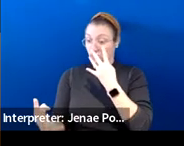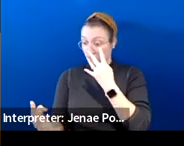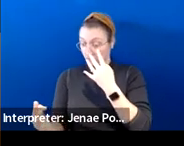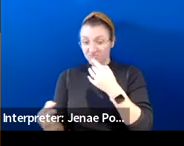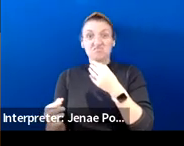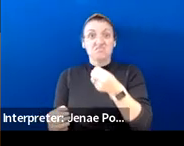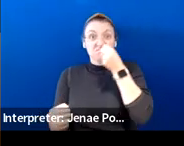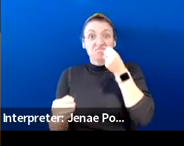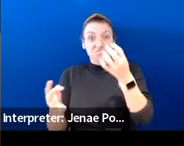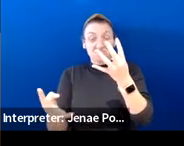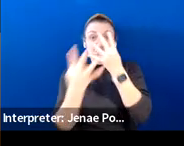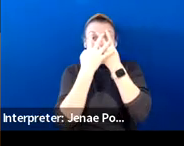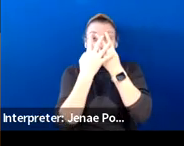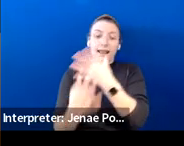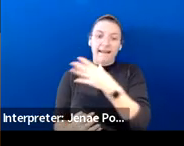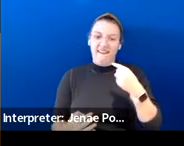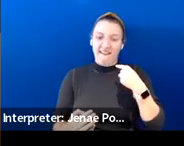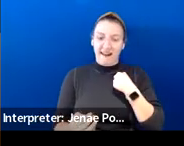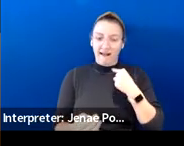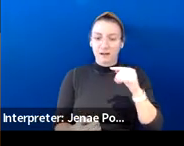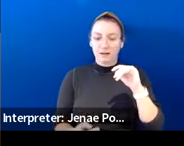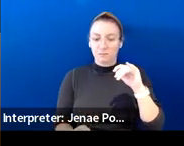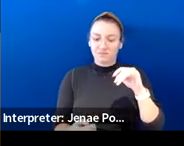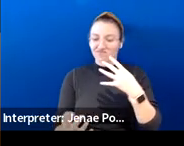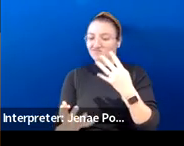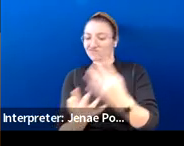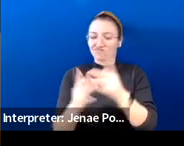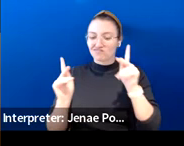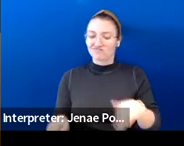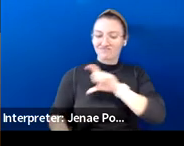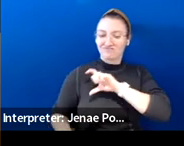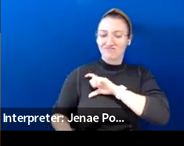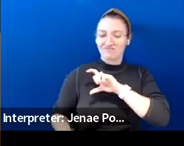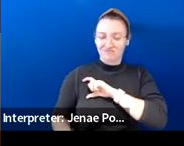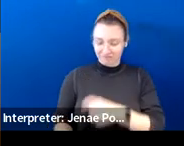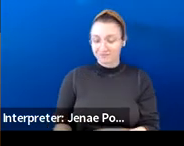And the reason why I chose this part right here is because I can pretty relate to this, because I remember personally